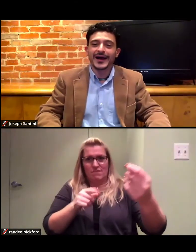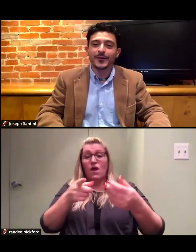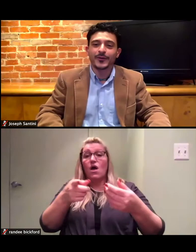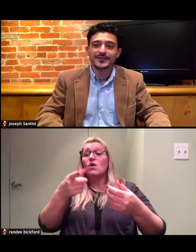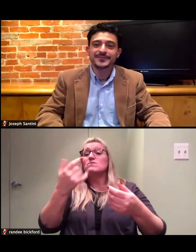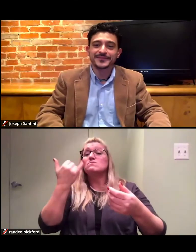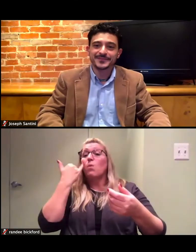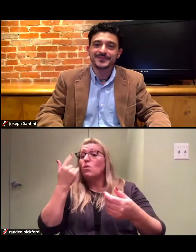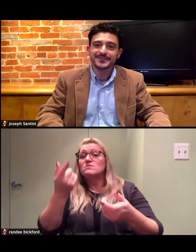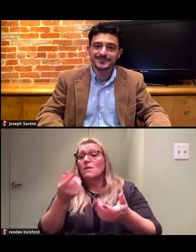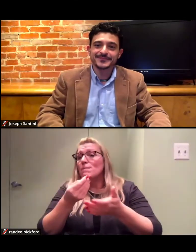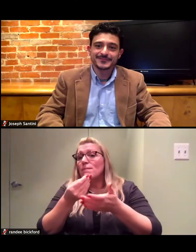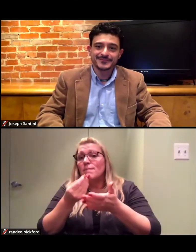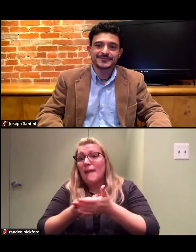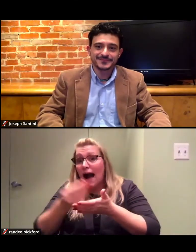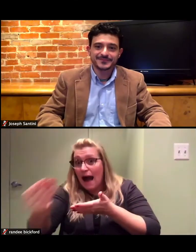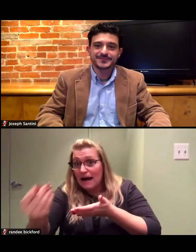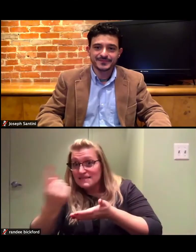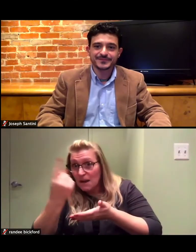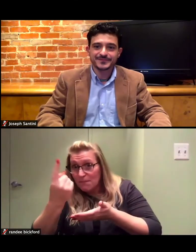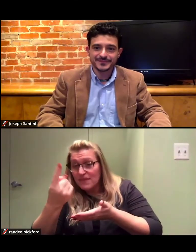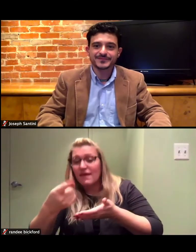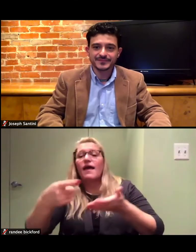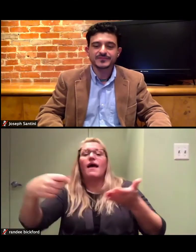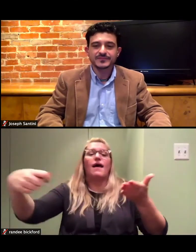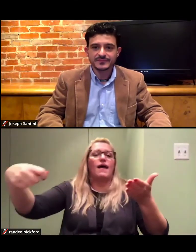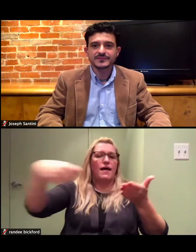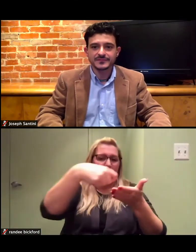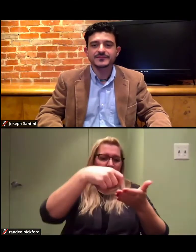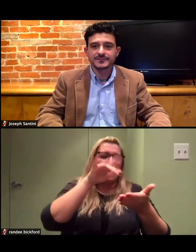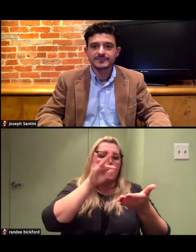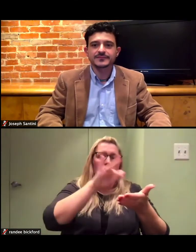Yes, it's the same. They have this technology, you put it in